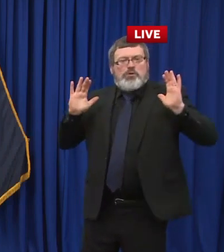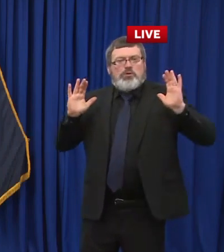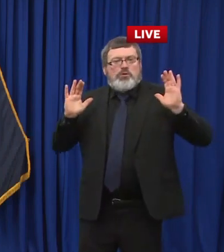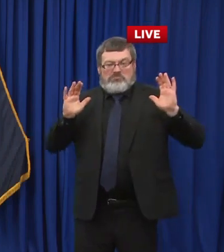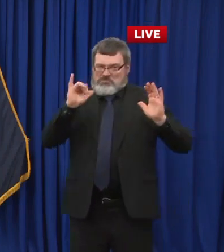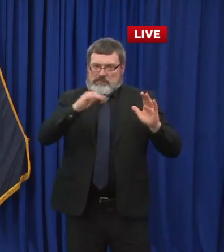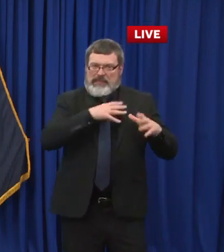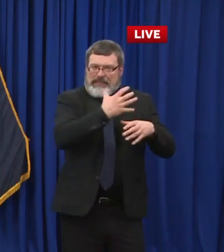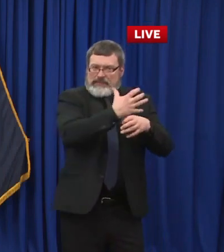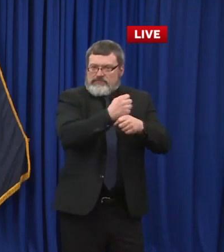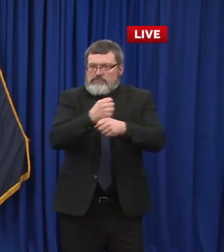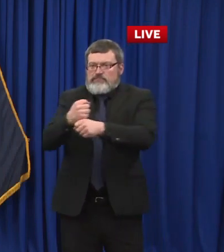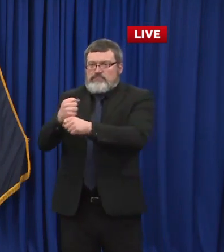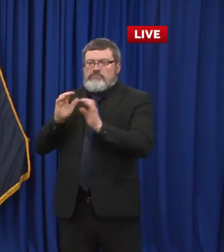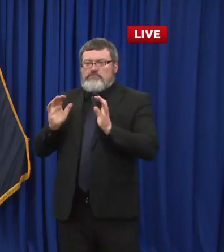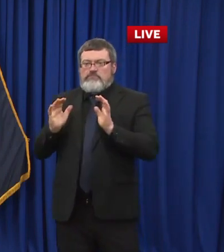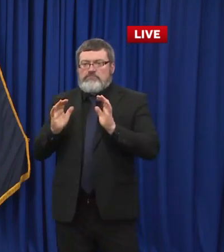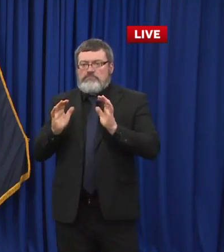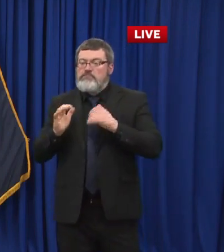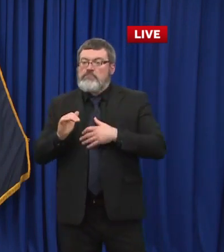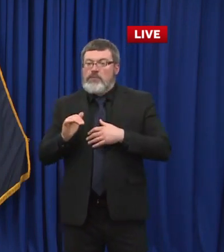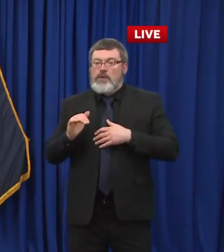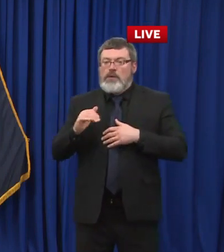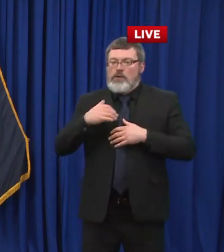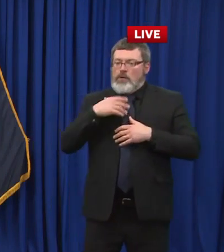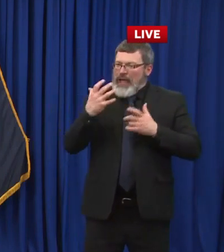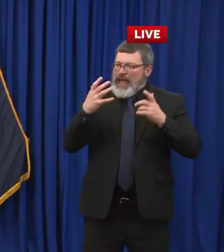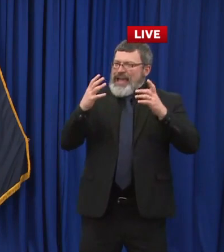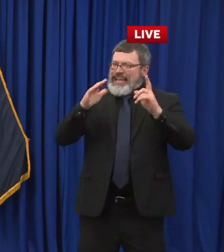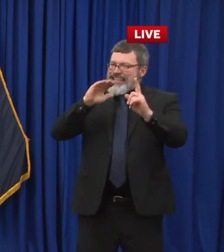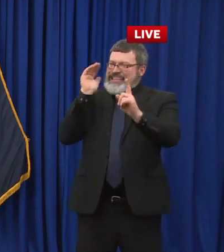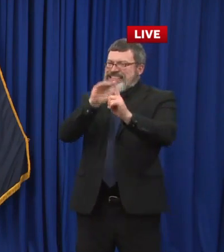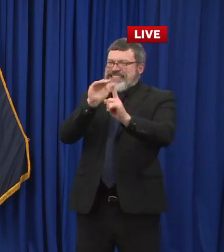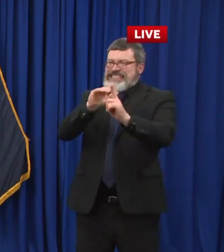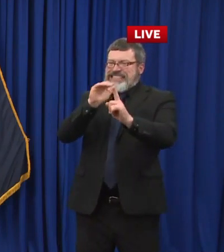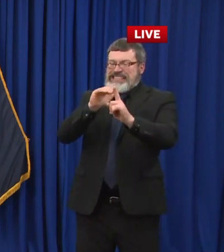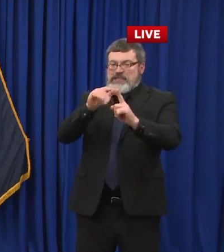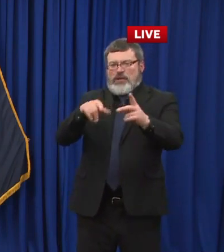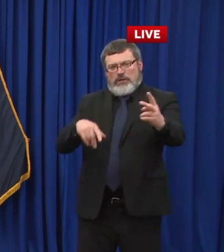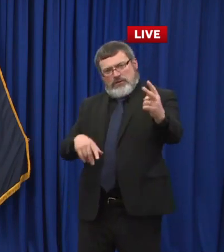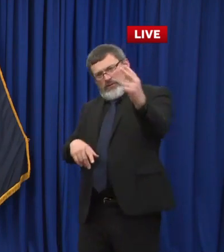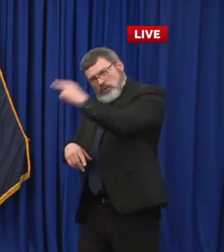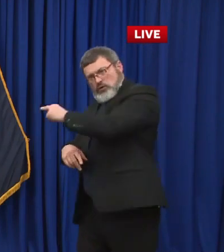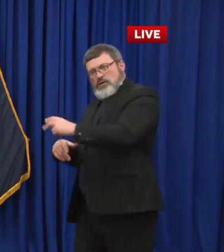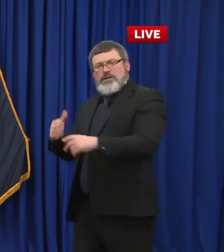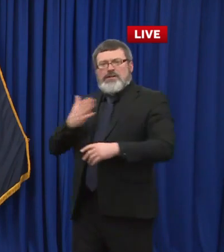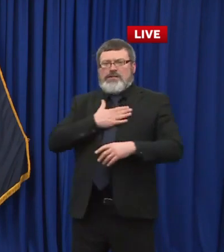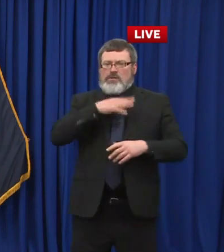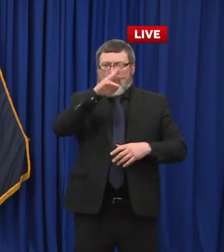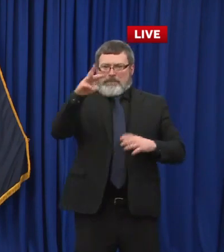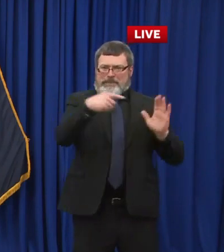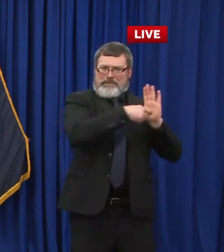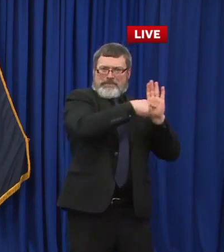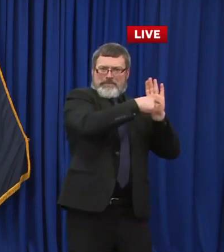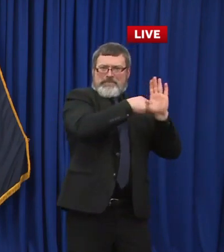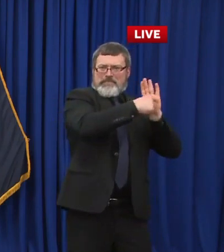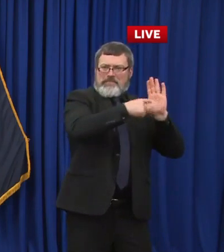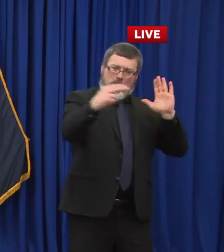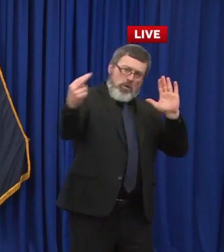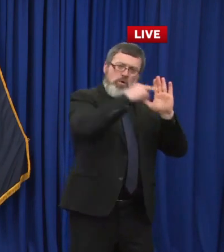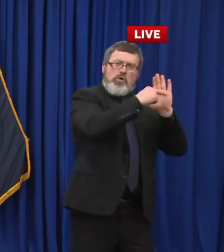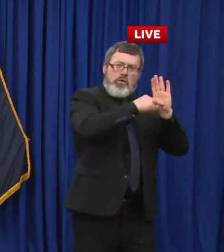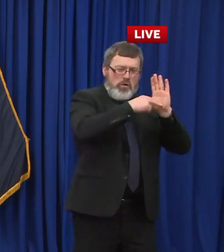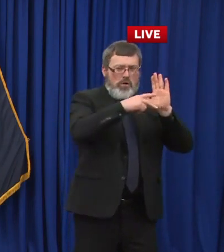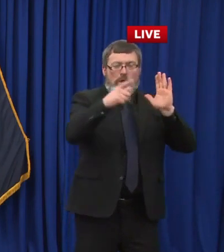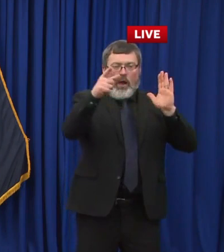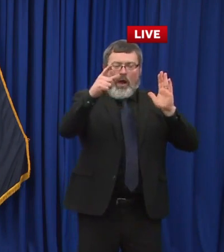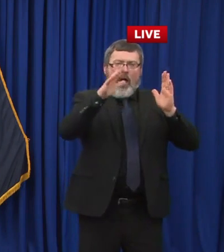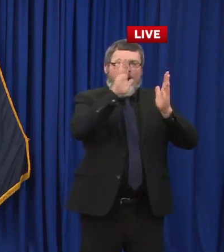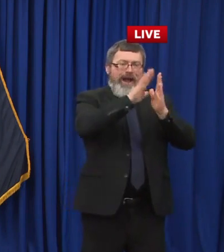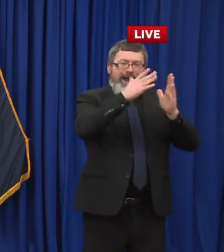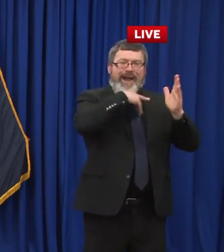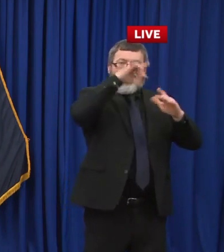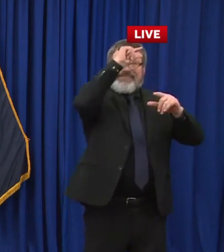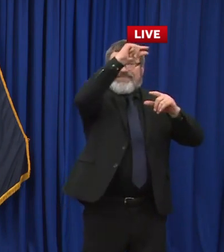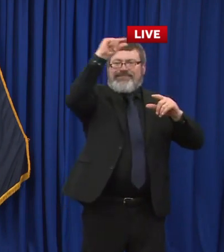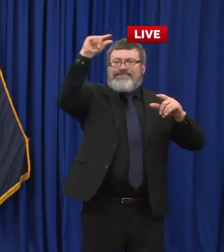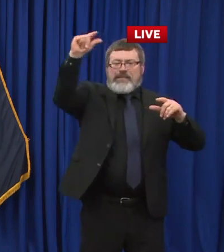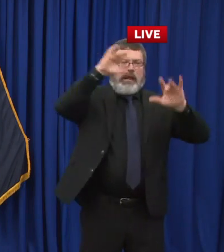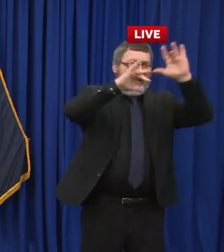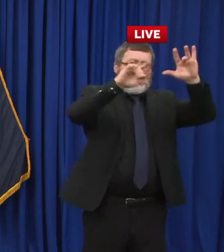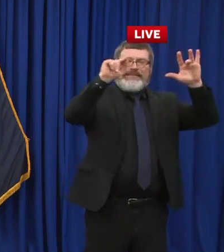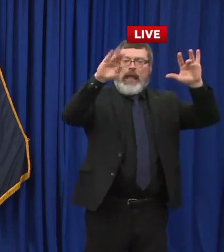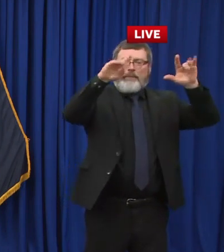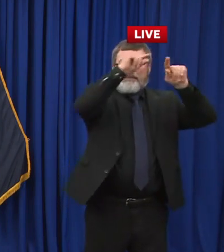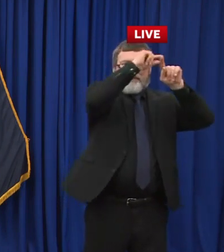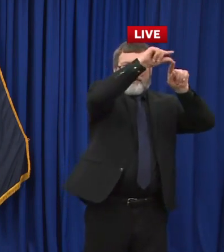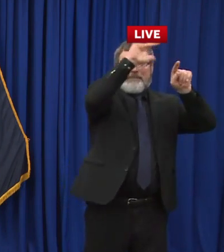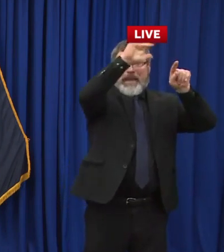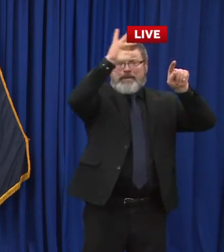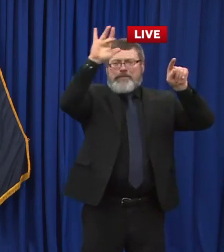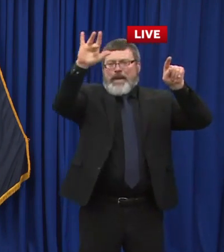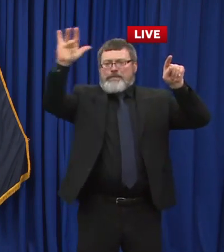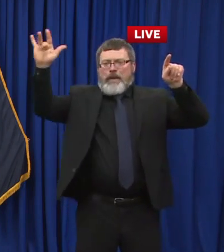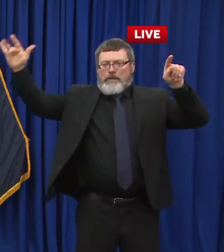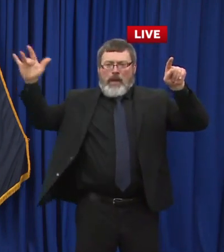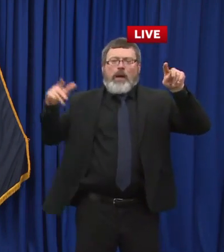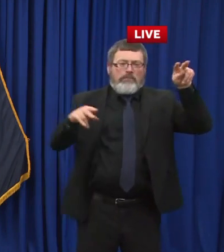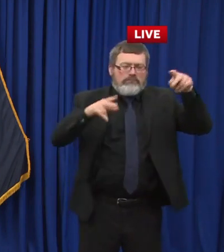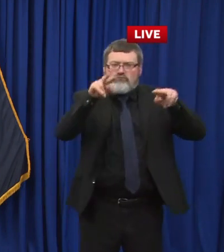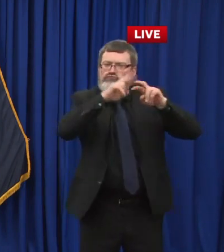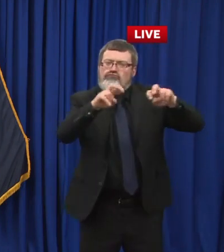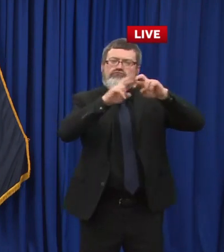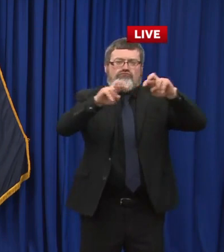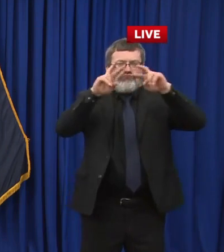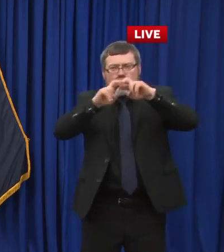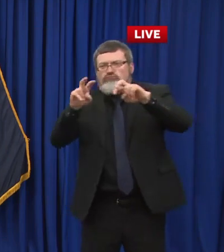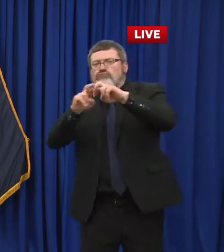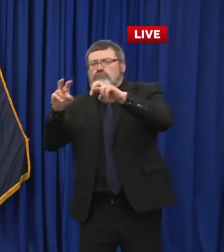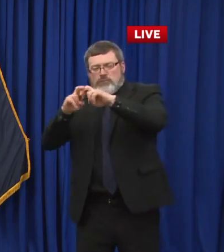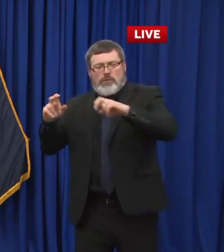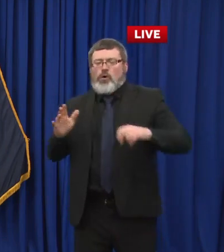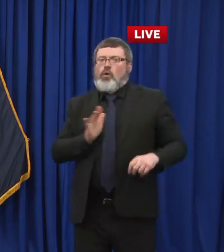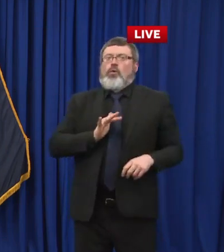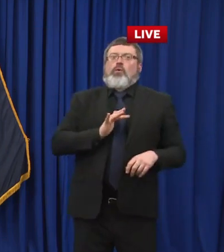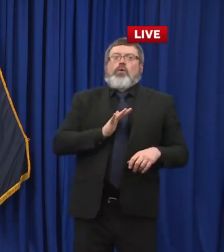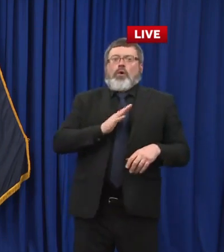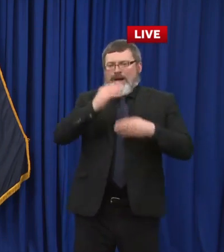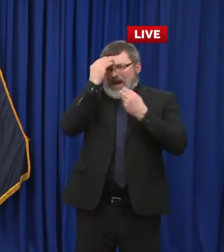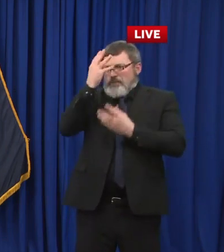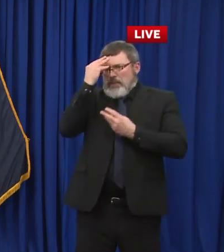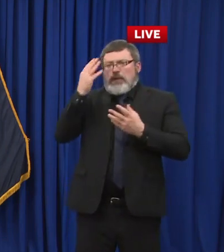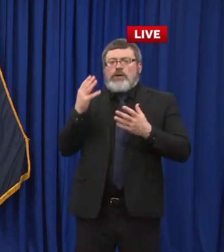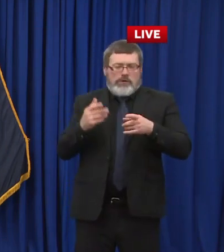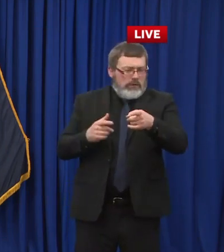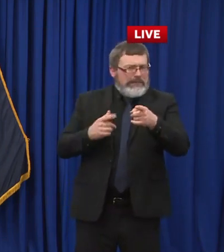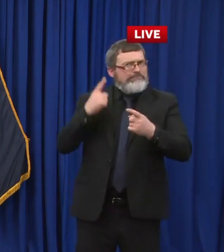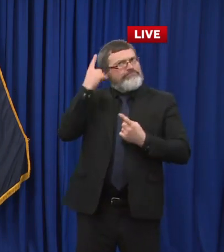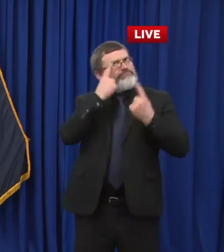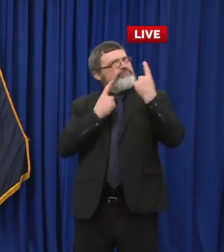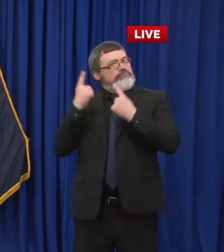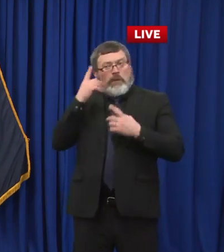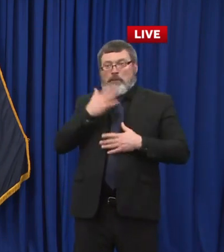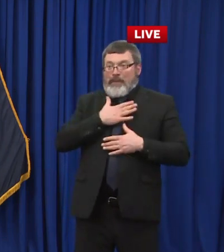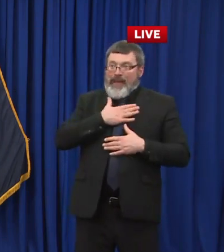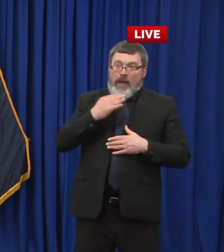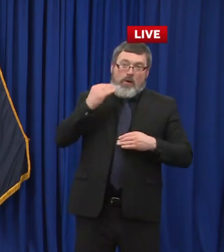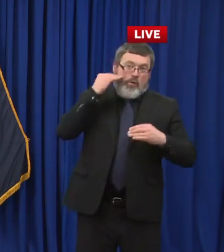I GUESS WITH THAT -- YEAH, AS A REMINDER TO GO TO THE WEBSITE, THERE IS A LOT MORE THERE, ALMOST HUNDREDS OF PAGES TO LOOK AT AND HUNDREDS OF WAYS TO LOOK AT THE DATA, SO GO IF YOU WANT